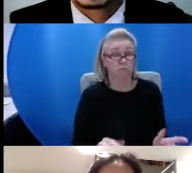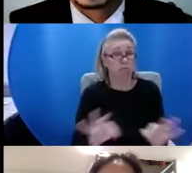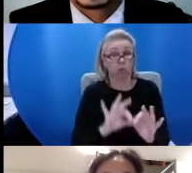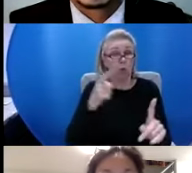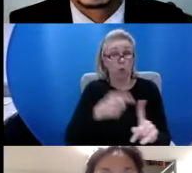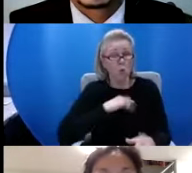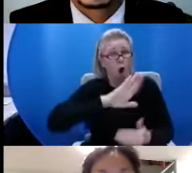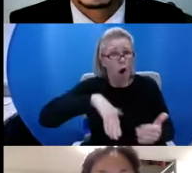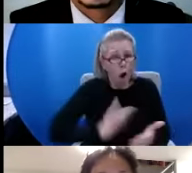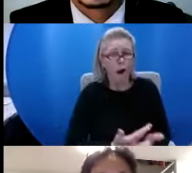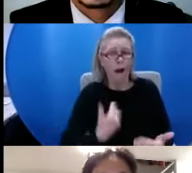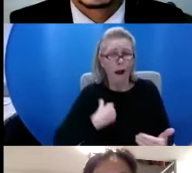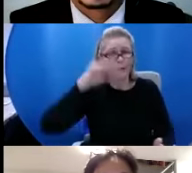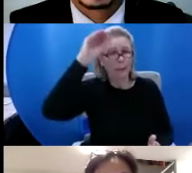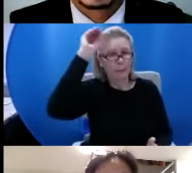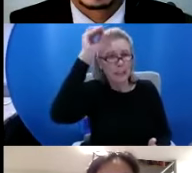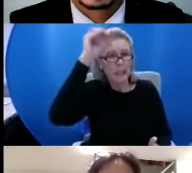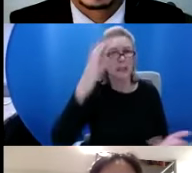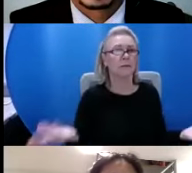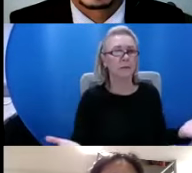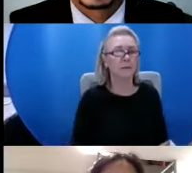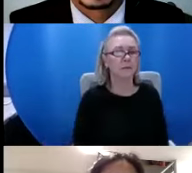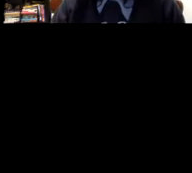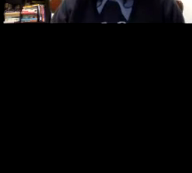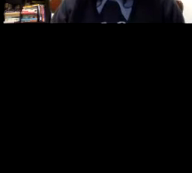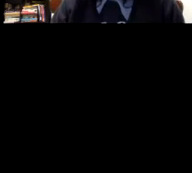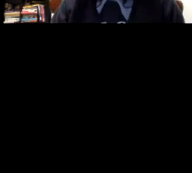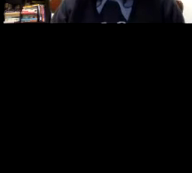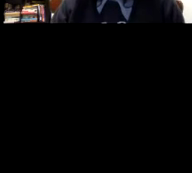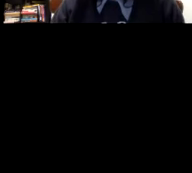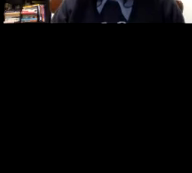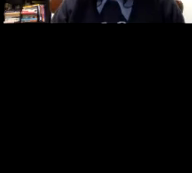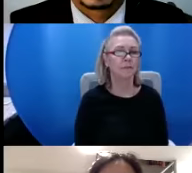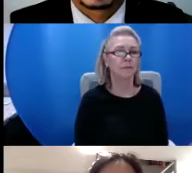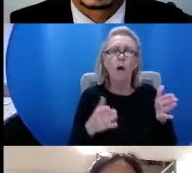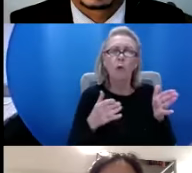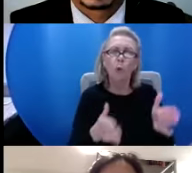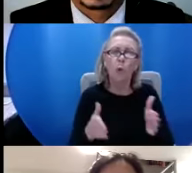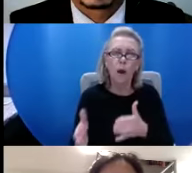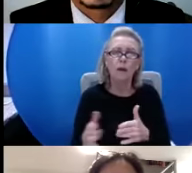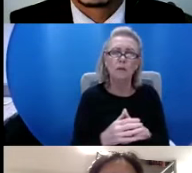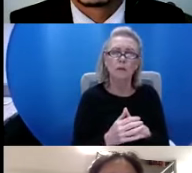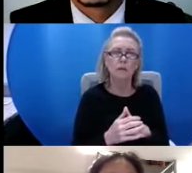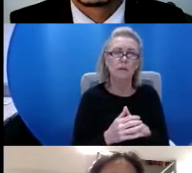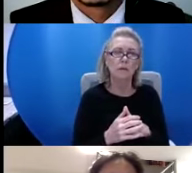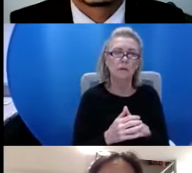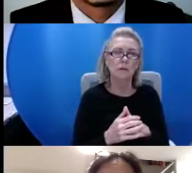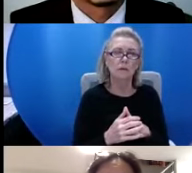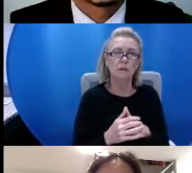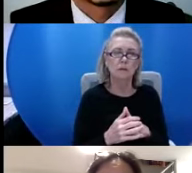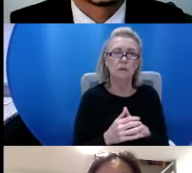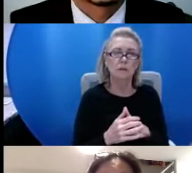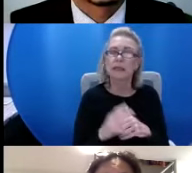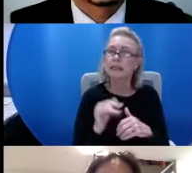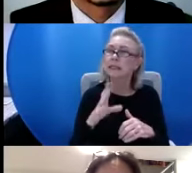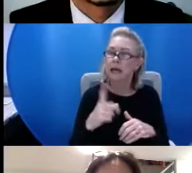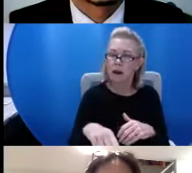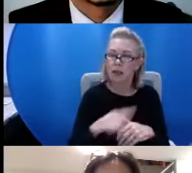And, I also asked my students in what ways then did they—in what ways did they feel care at work in